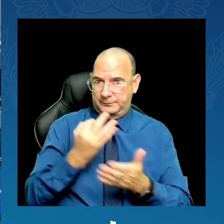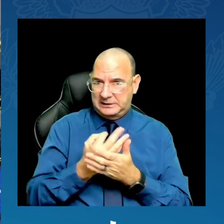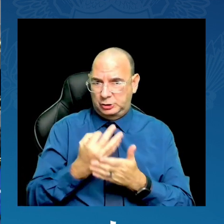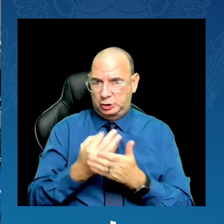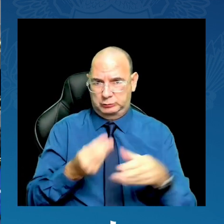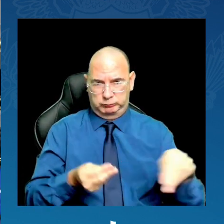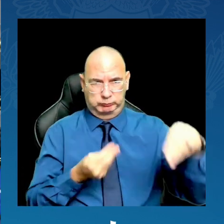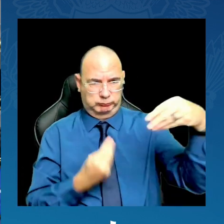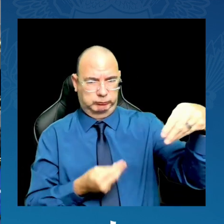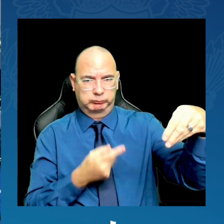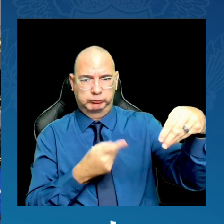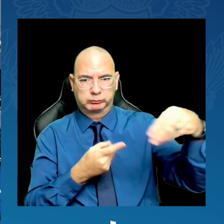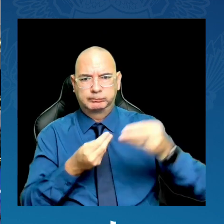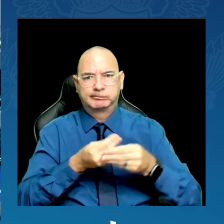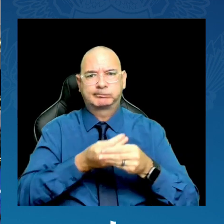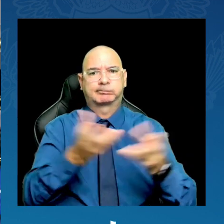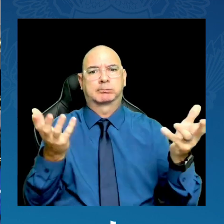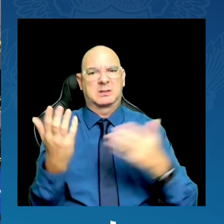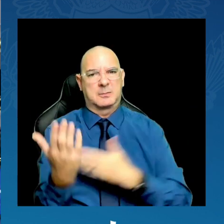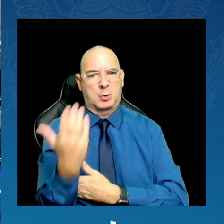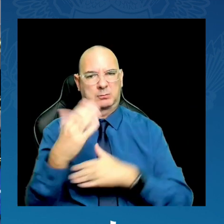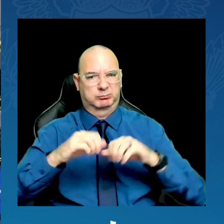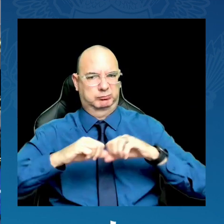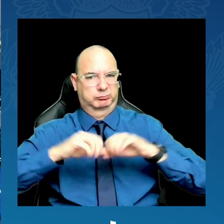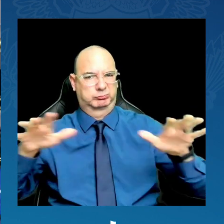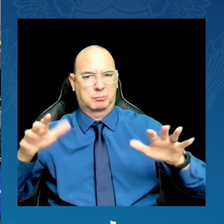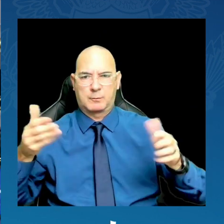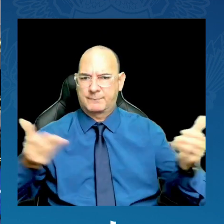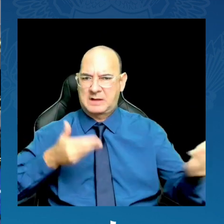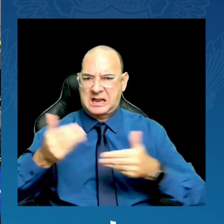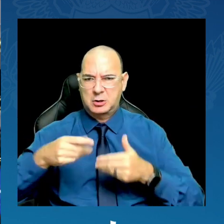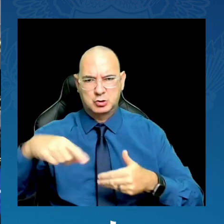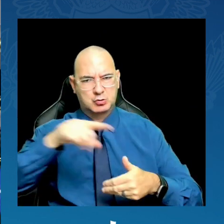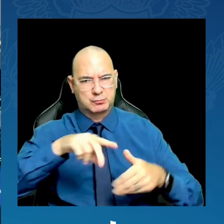And after today's discussion on the subject of STEM,